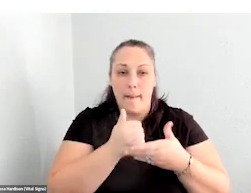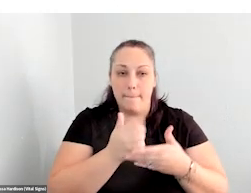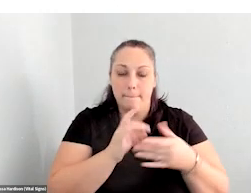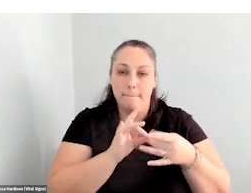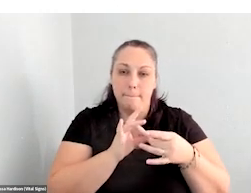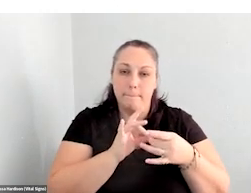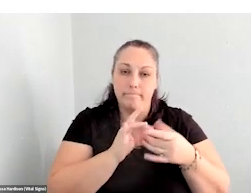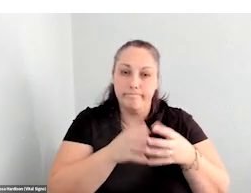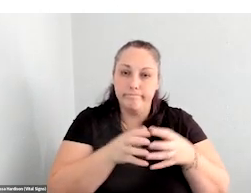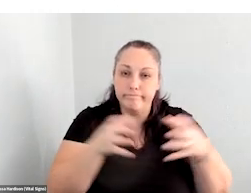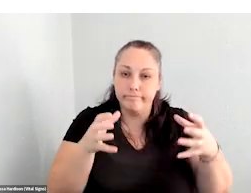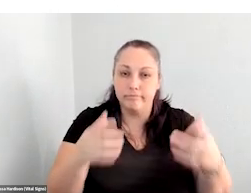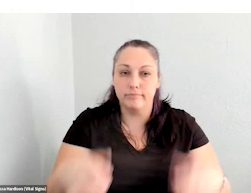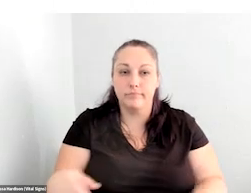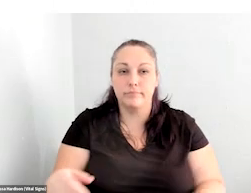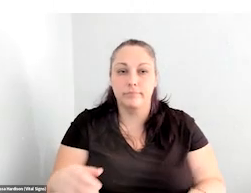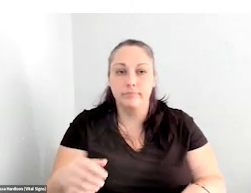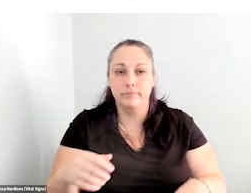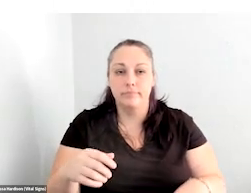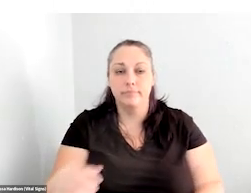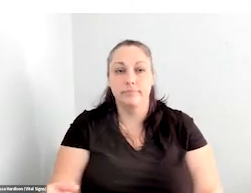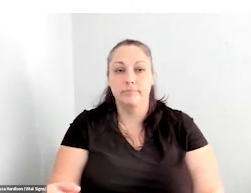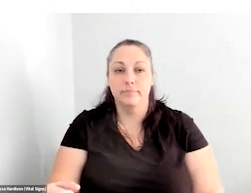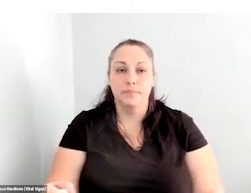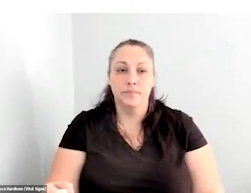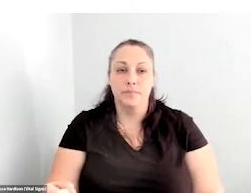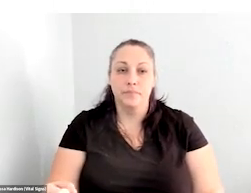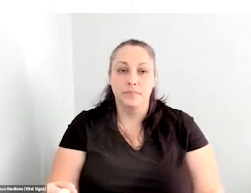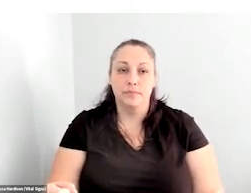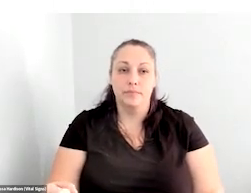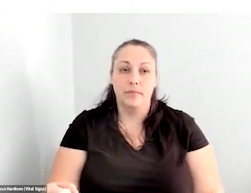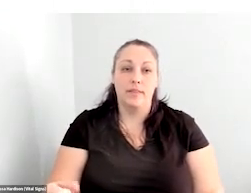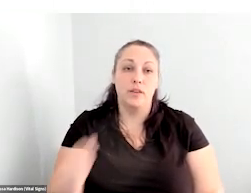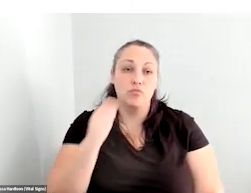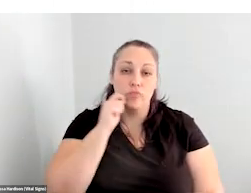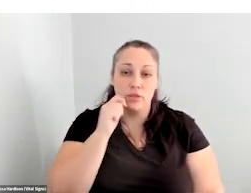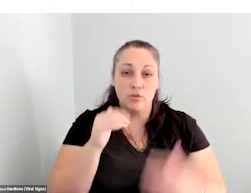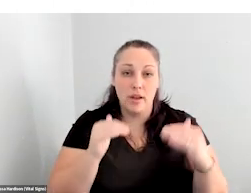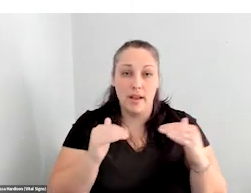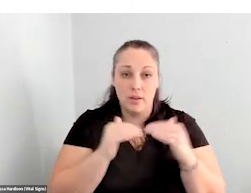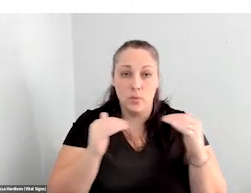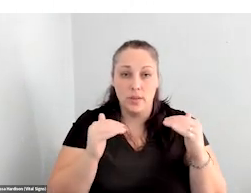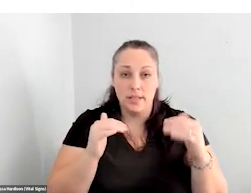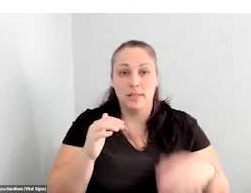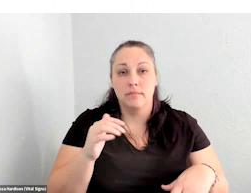And the Racial Equity in STEM Education program is again a cross-directorate